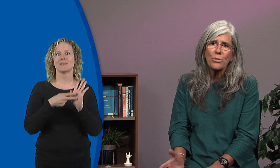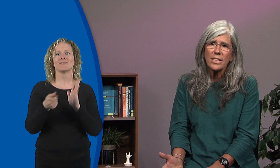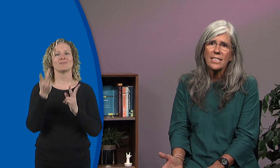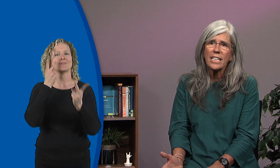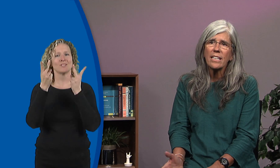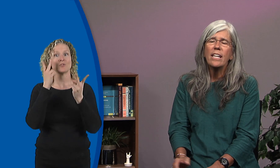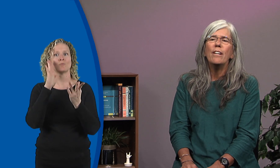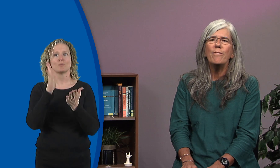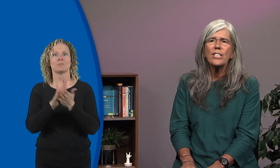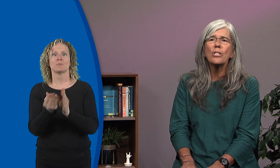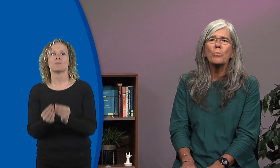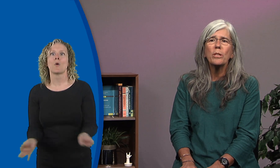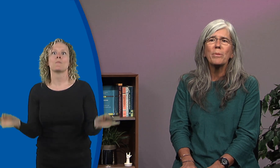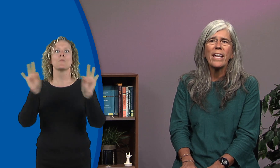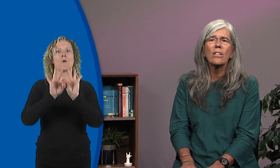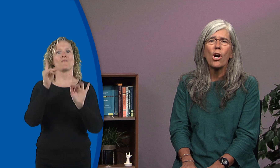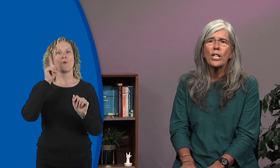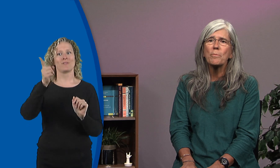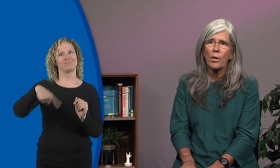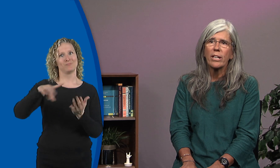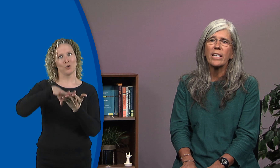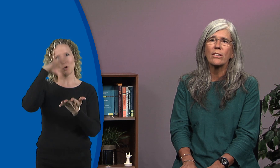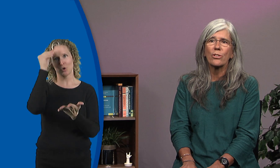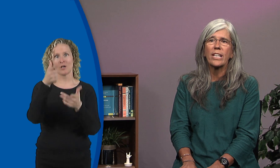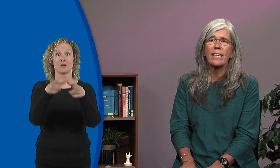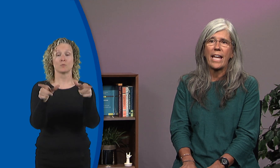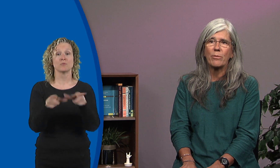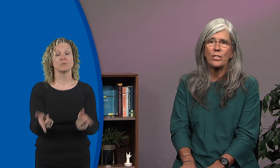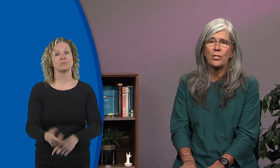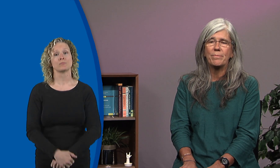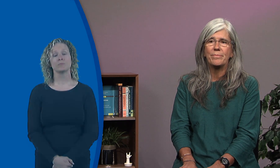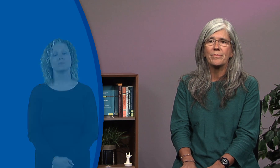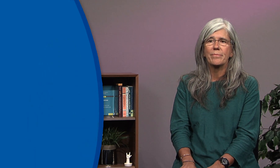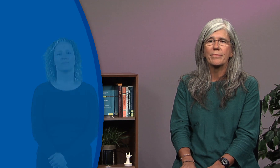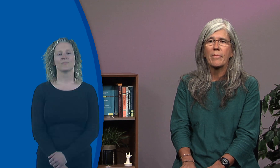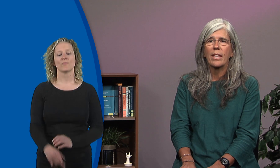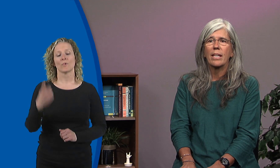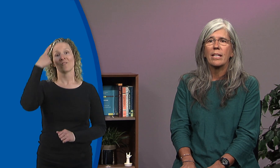through listening, vision will play a large part in learning language.